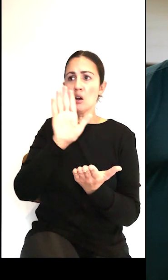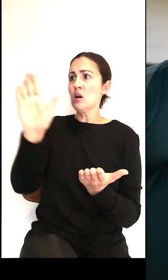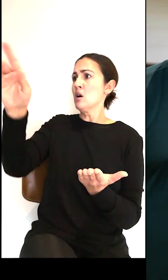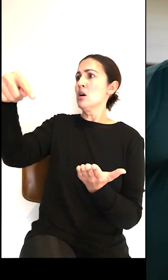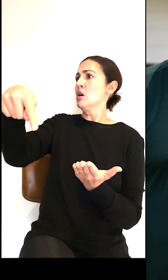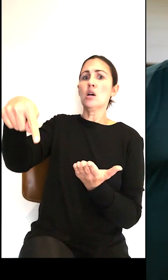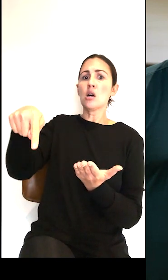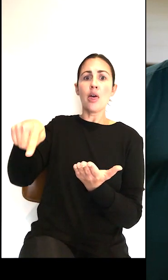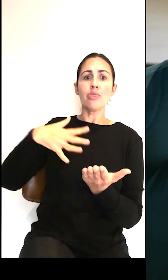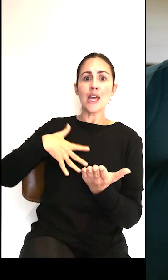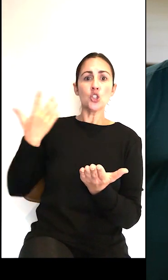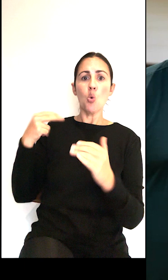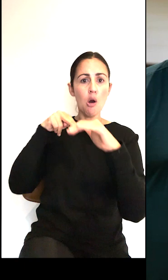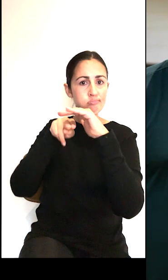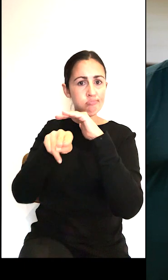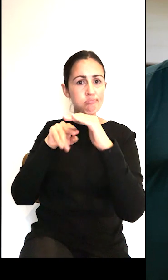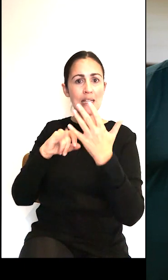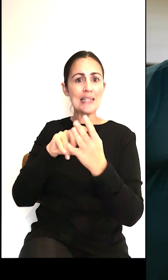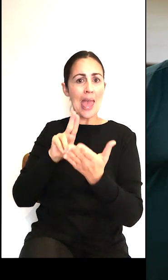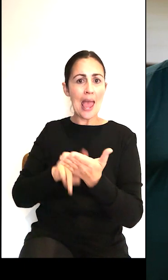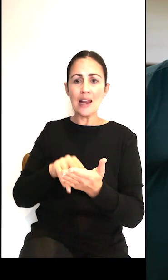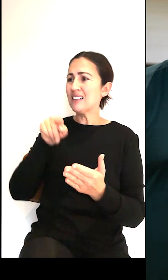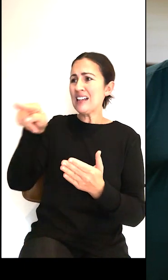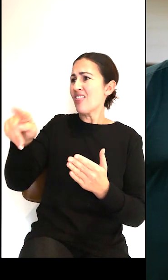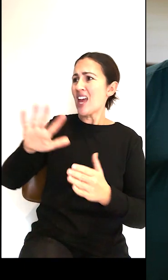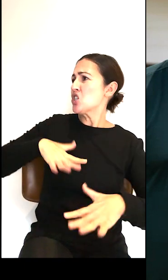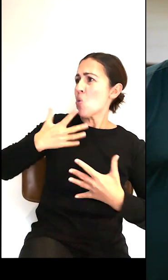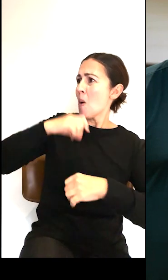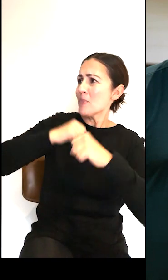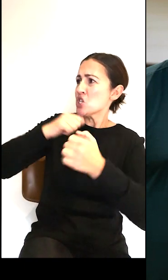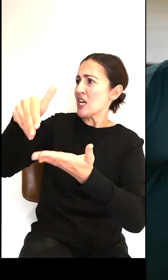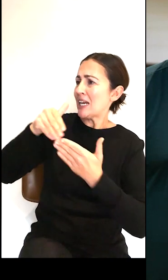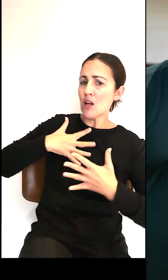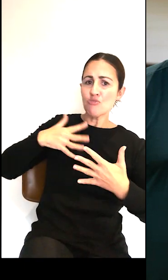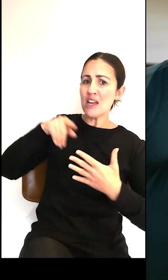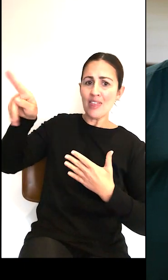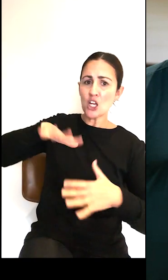which is actually not part of their preferences for end of life care. So it's really just respecting the wishes of that person.